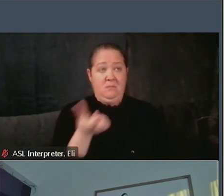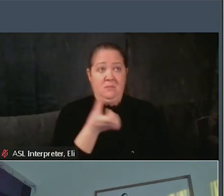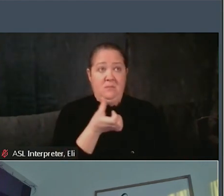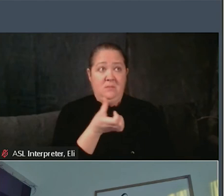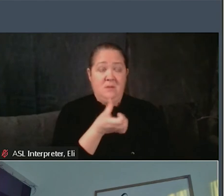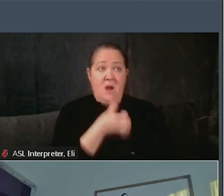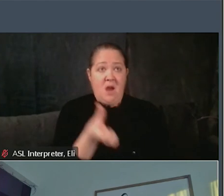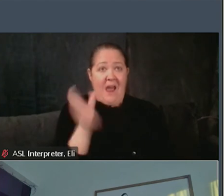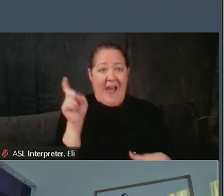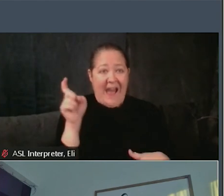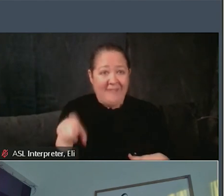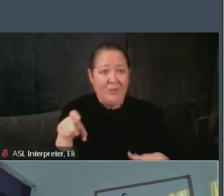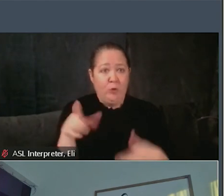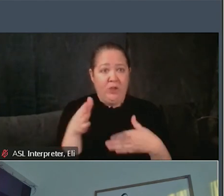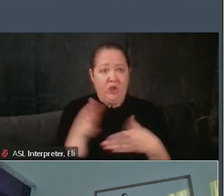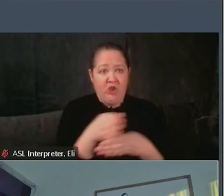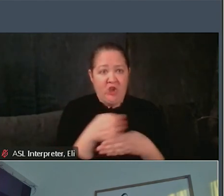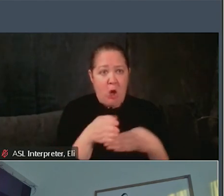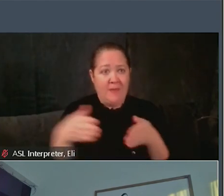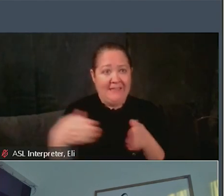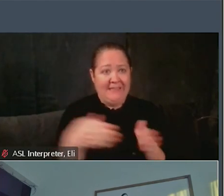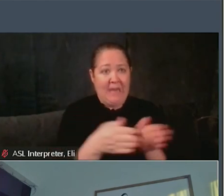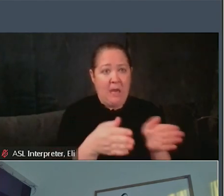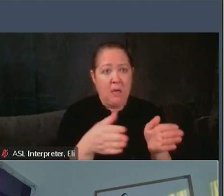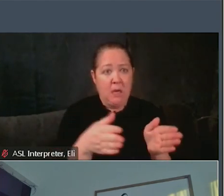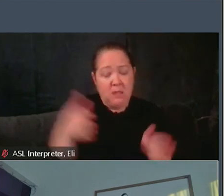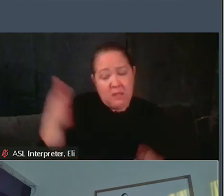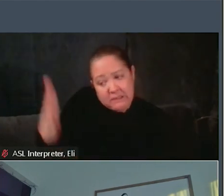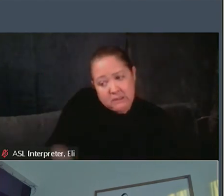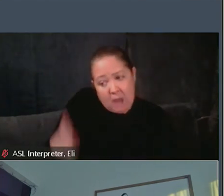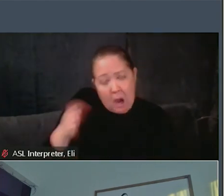Like not that it would never happen, but it would be,